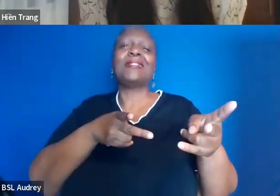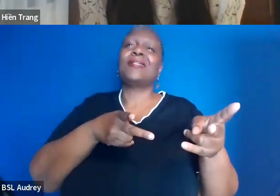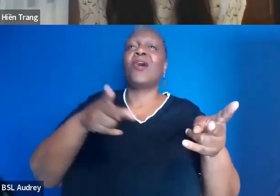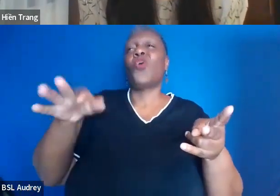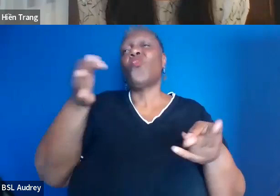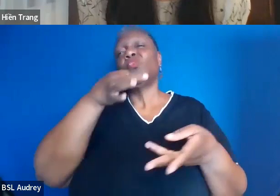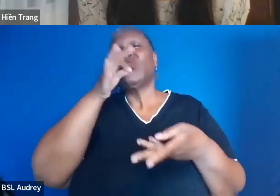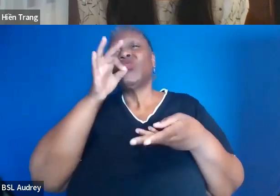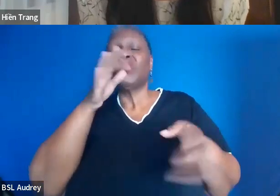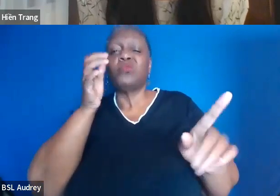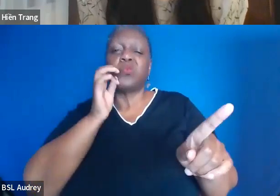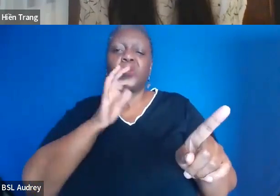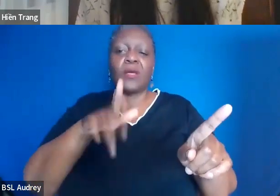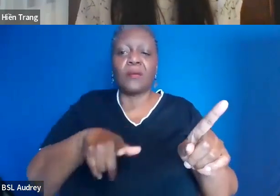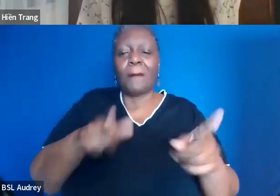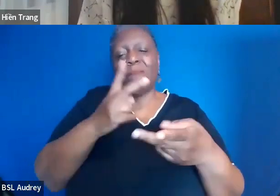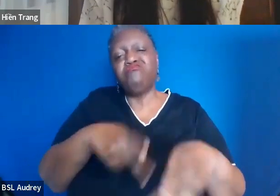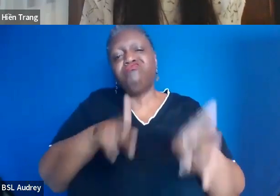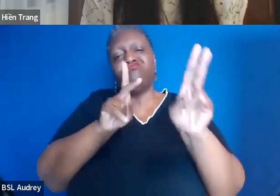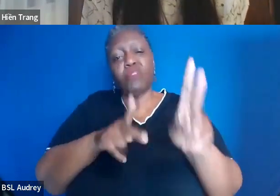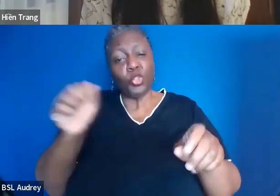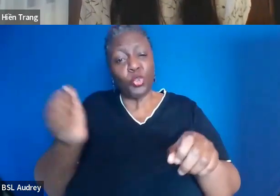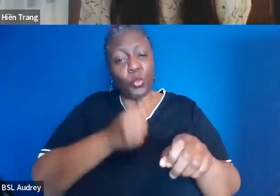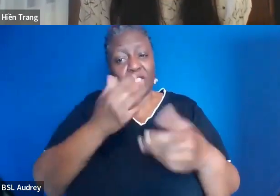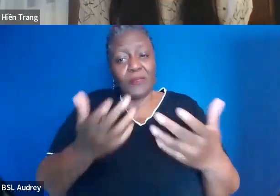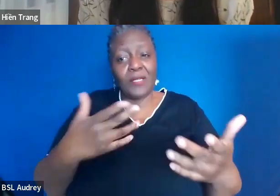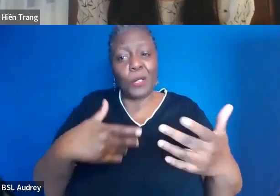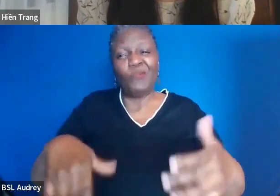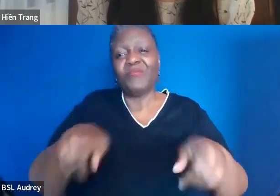putting my feet up, like the model in the brochure,